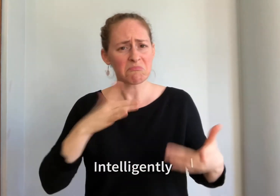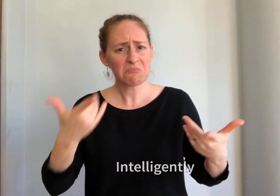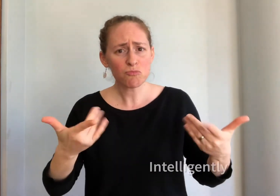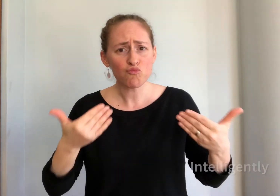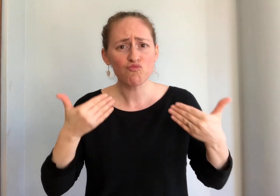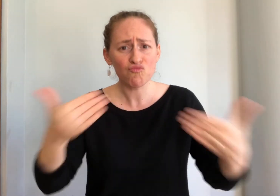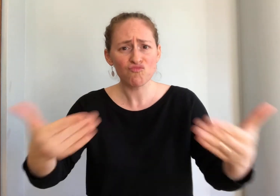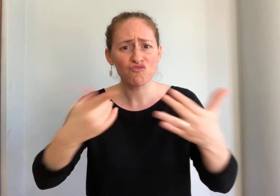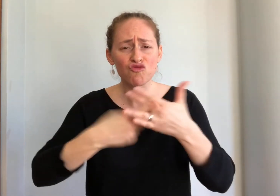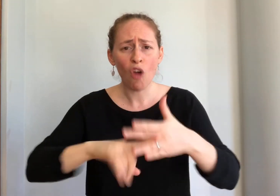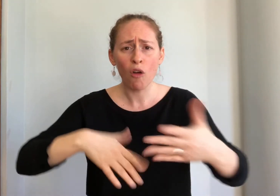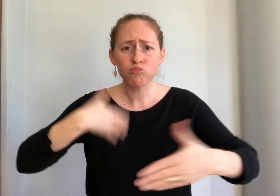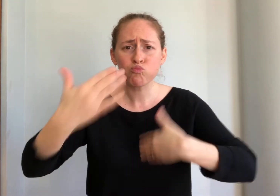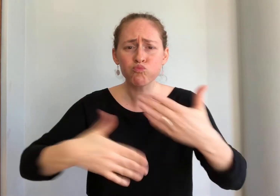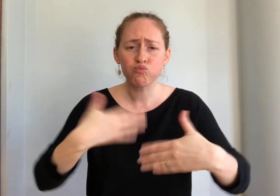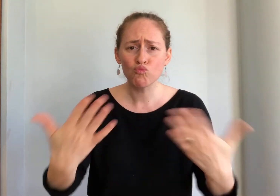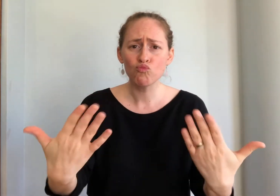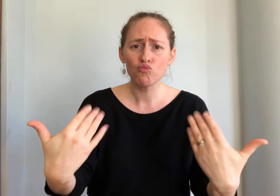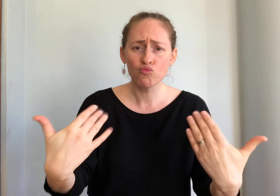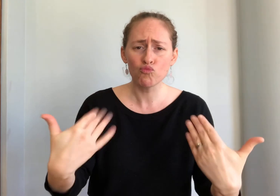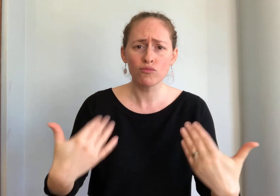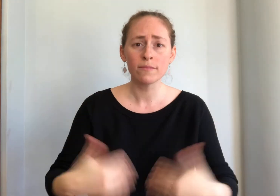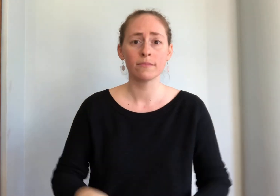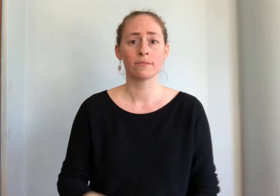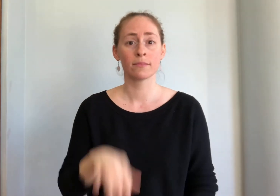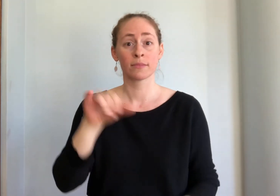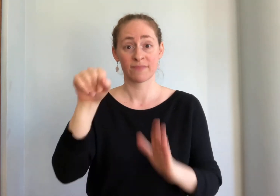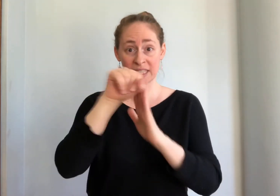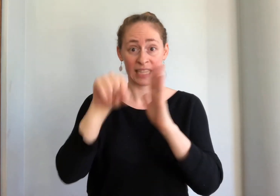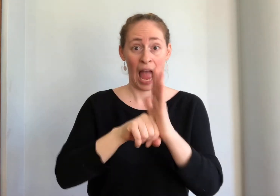before starting the interrogation.